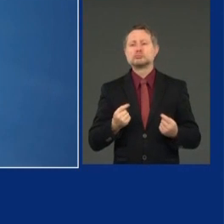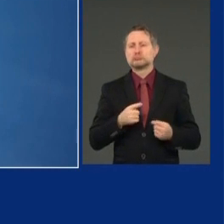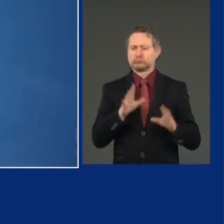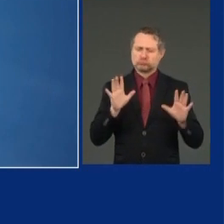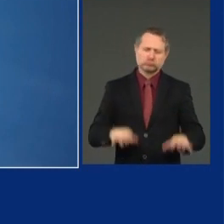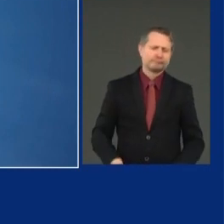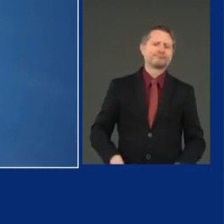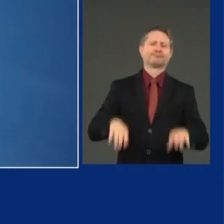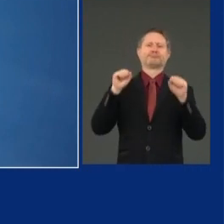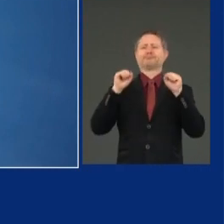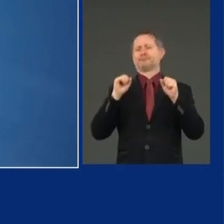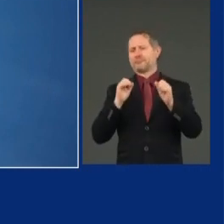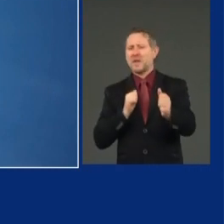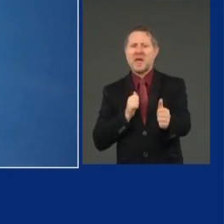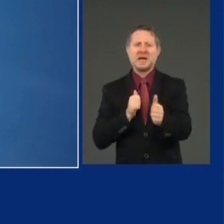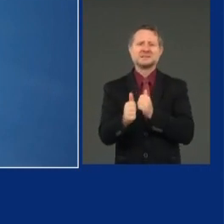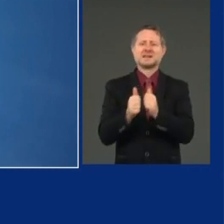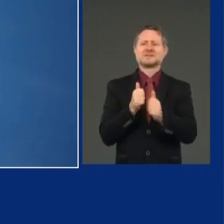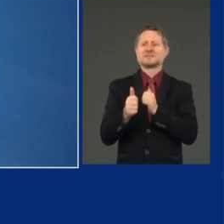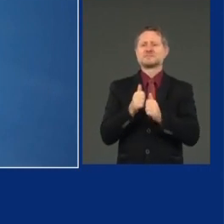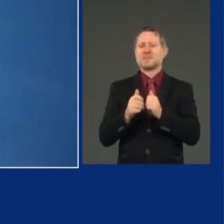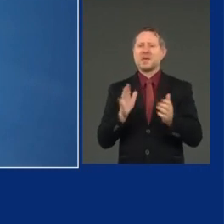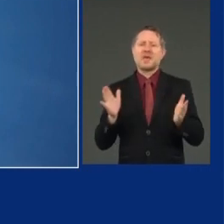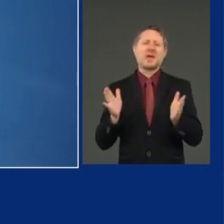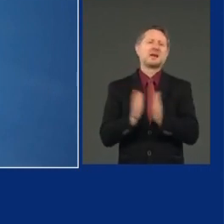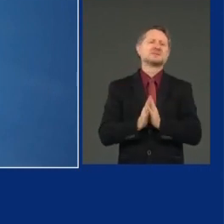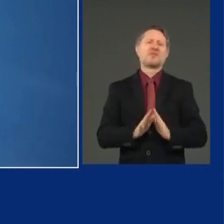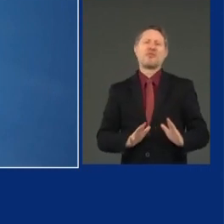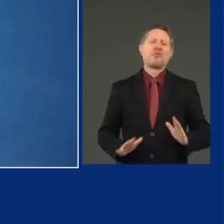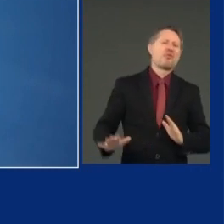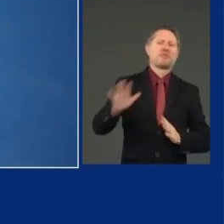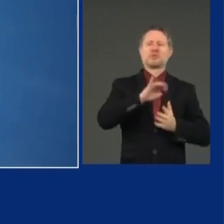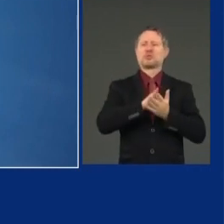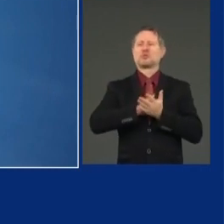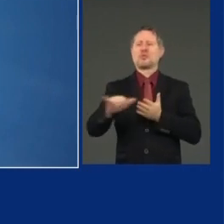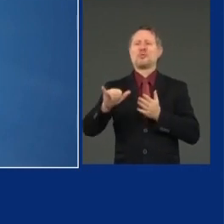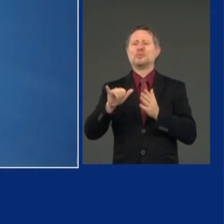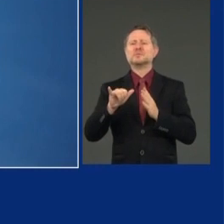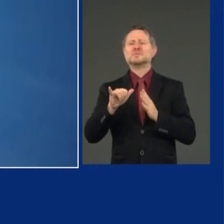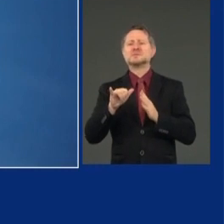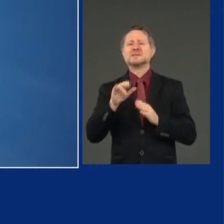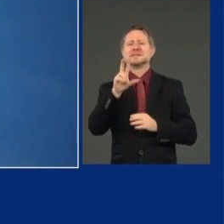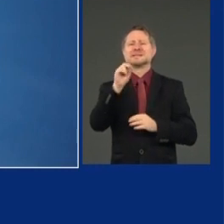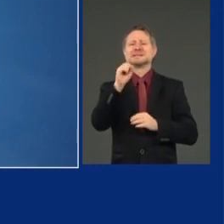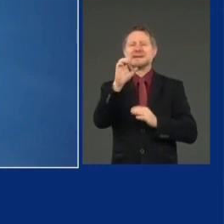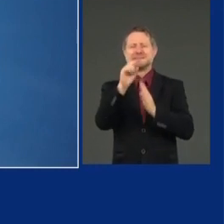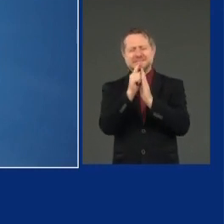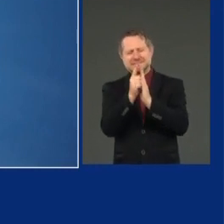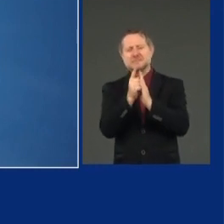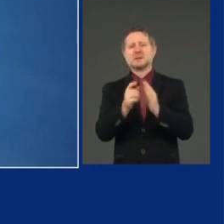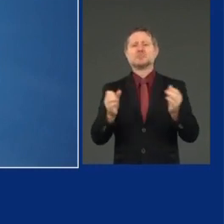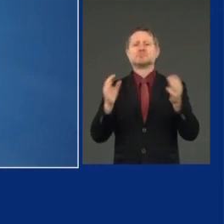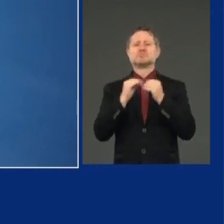SO MARIAH VOLUNTEERED TO RUN A